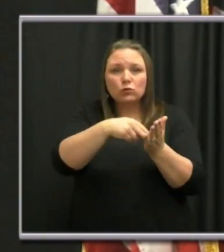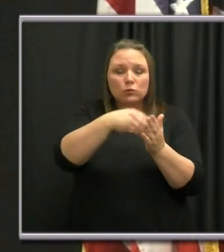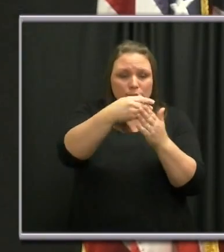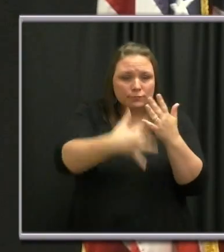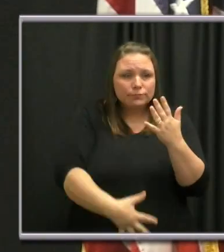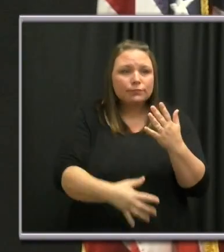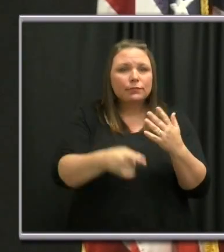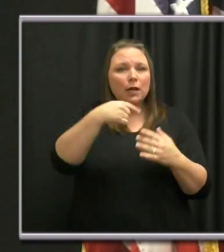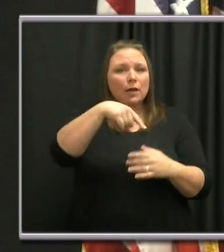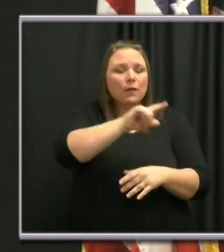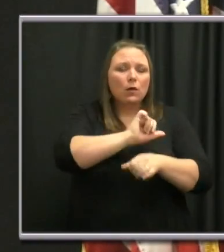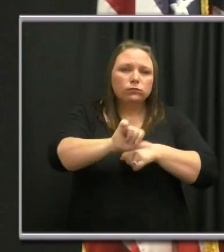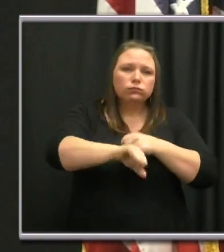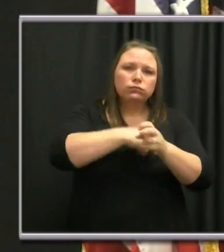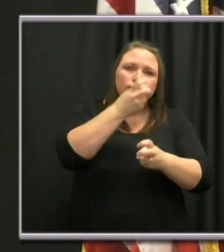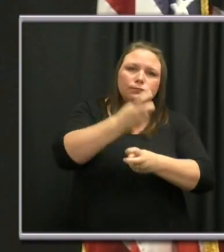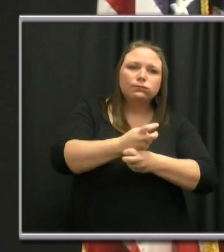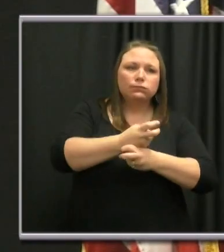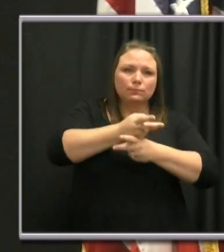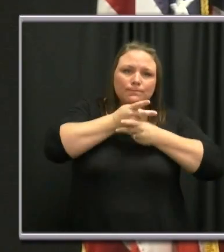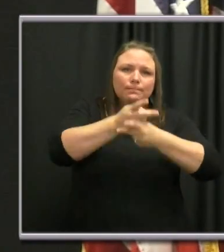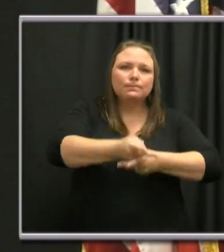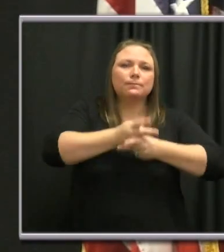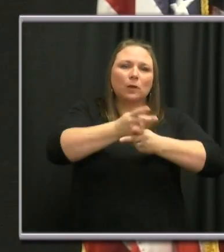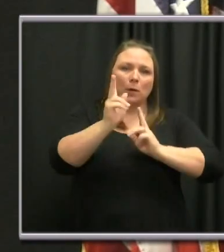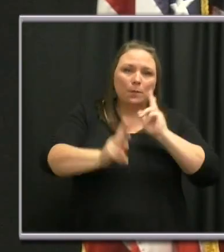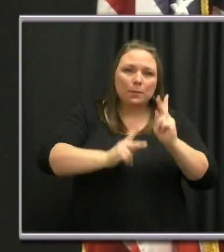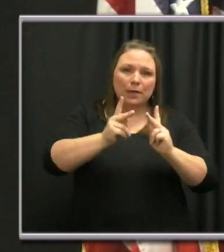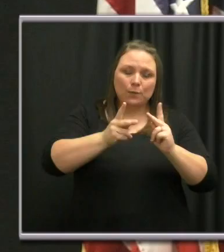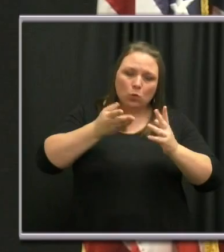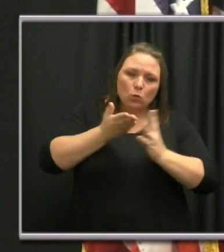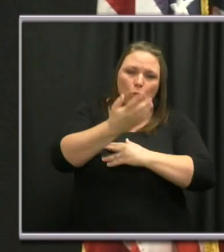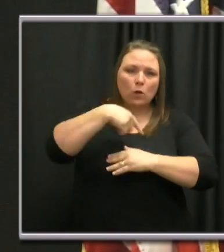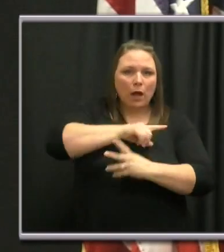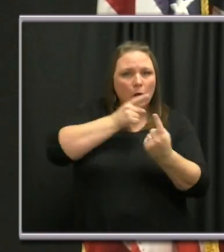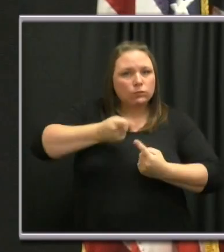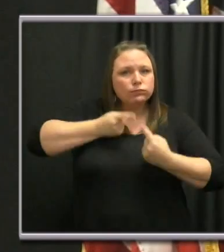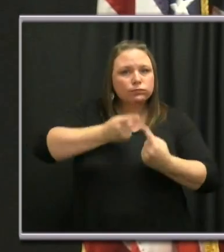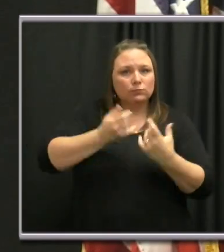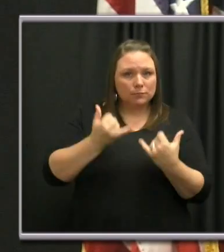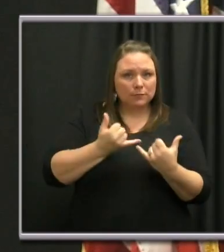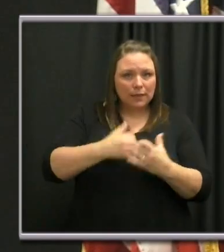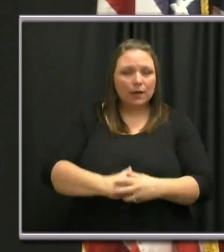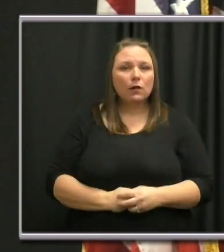IN OUR HOSPITALS OR DOCTORS OR NURSES THOSE ARE ON THE